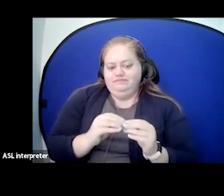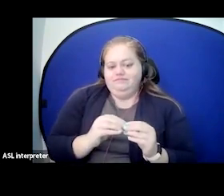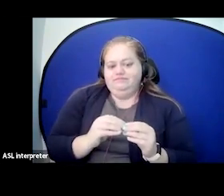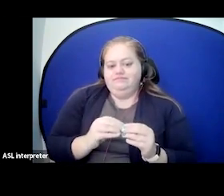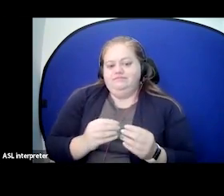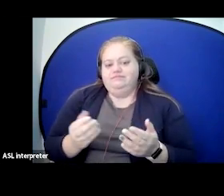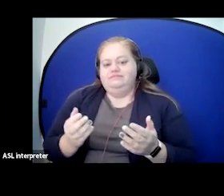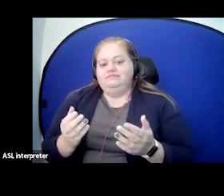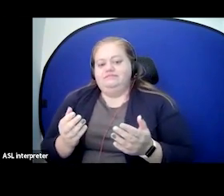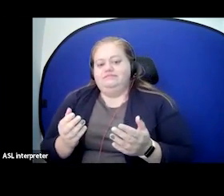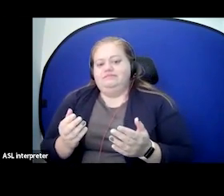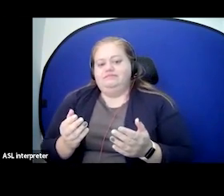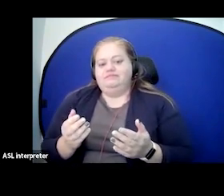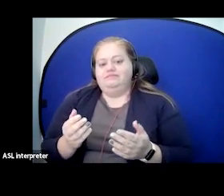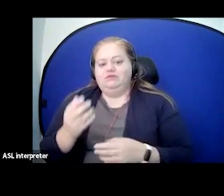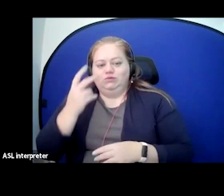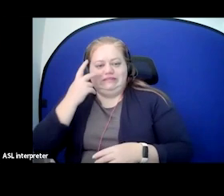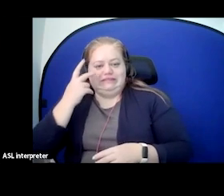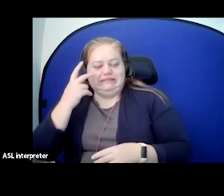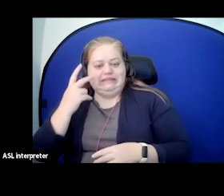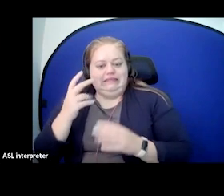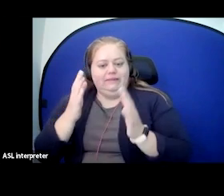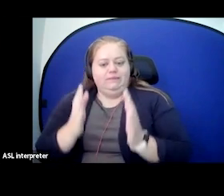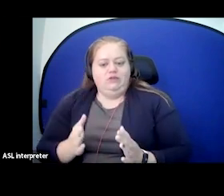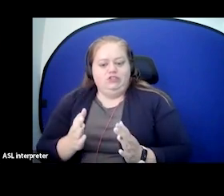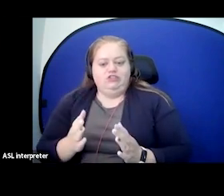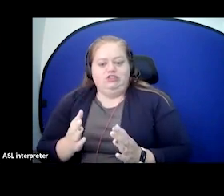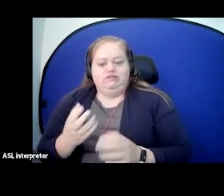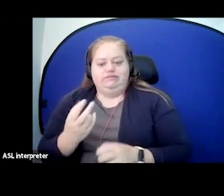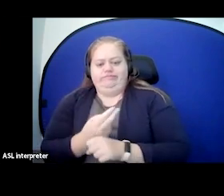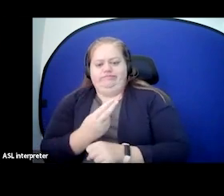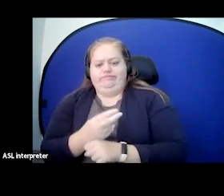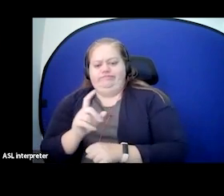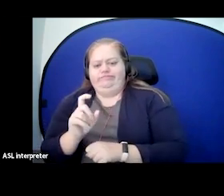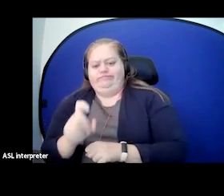So here we can see that our user is interested in specifically